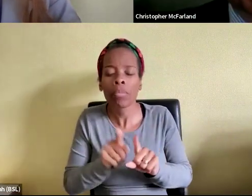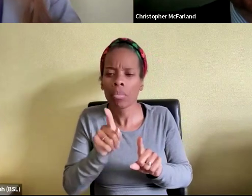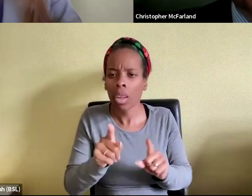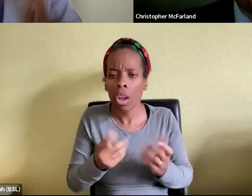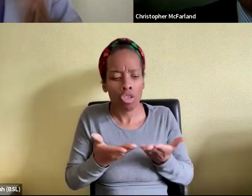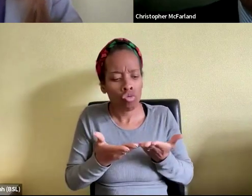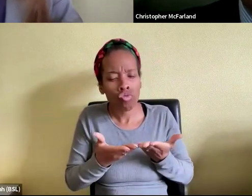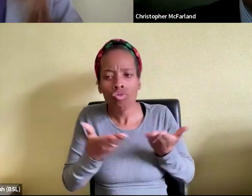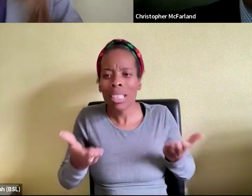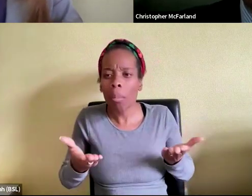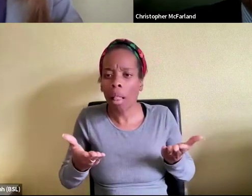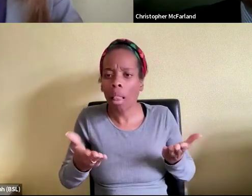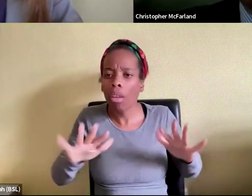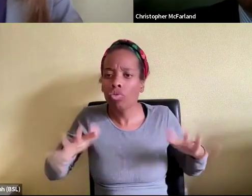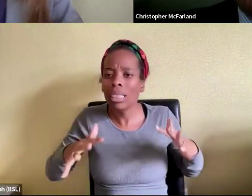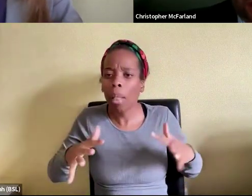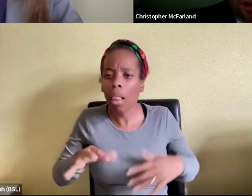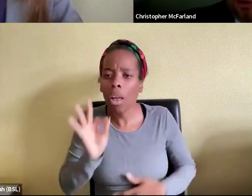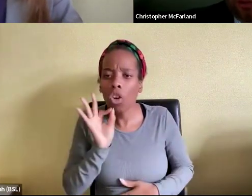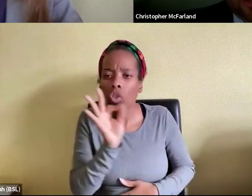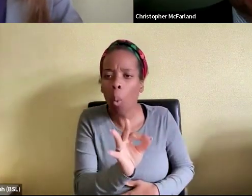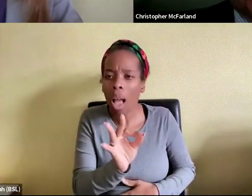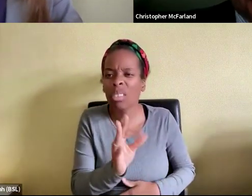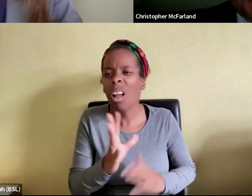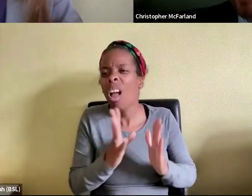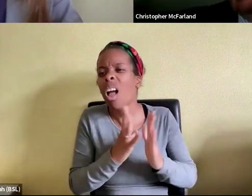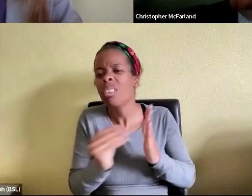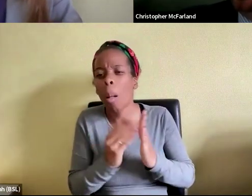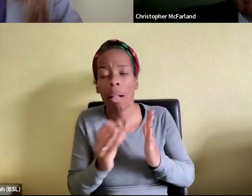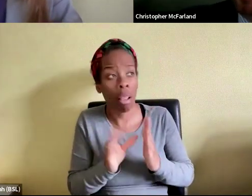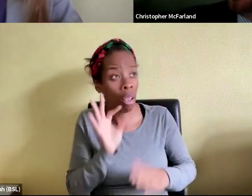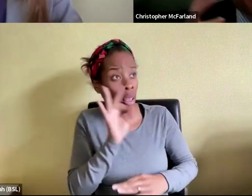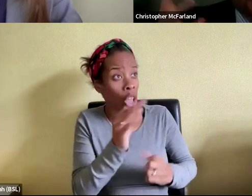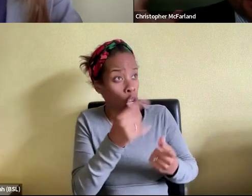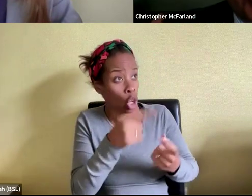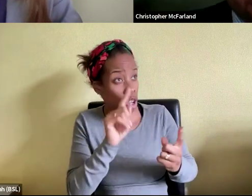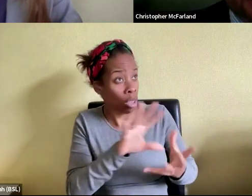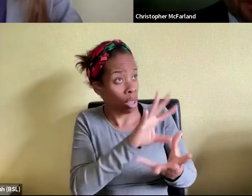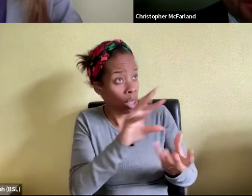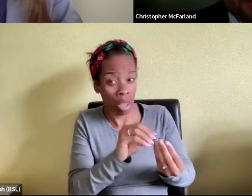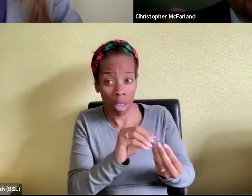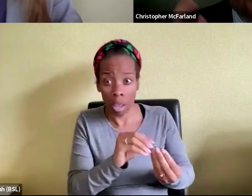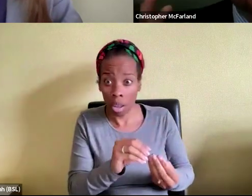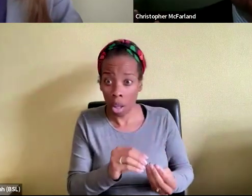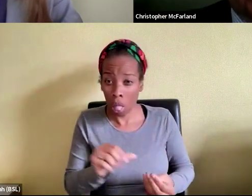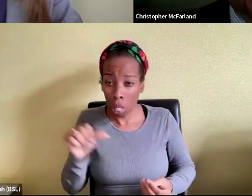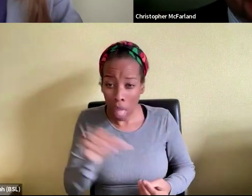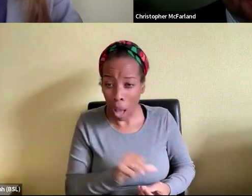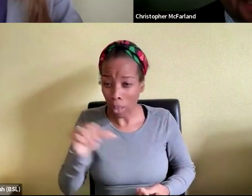So if it does transpire that for the university as a whole it would take, you know, thousands of hours of, of resources to kind